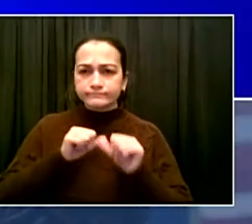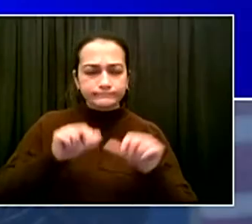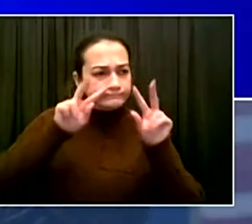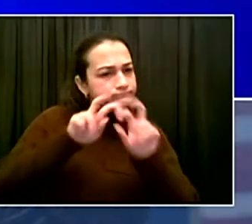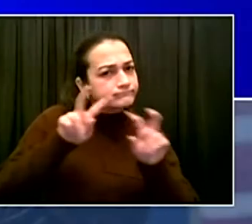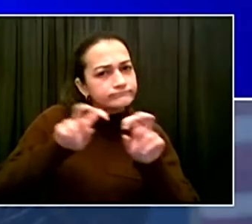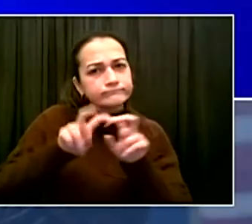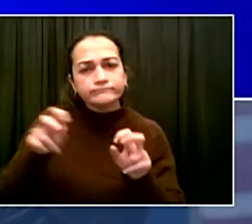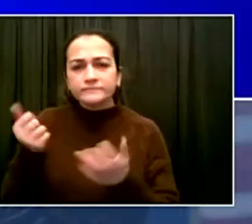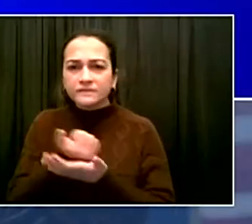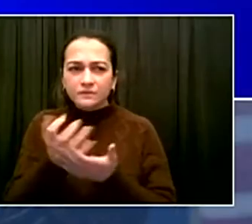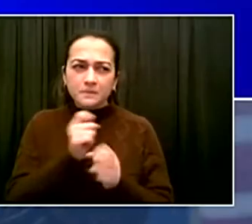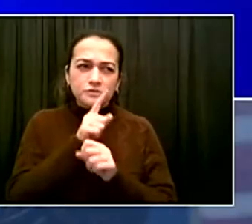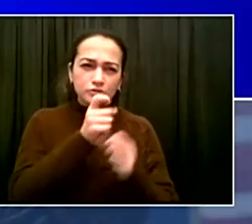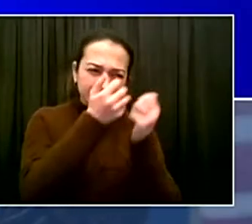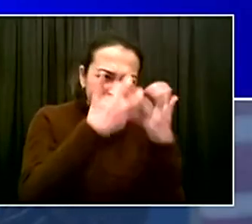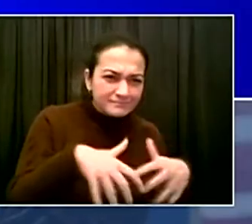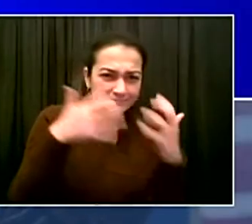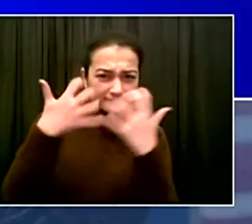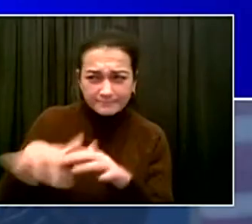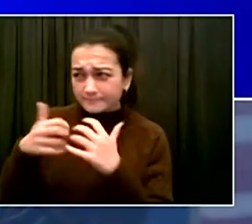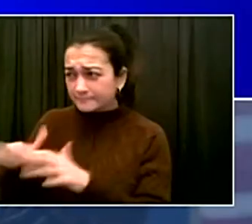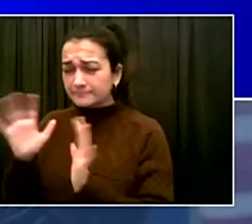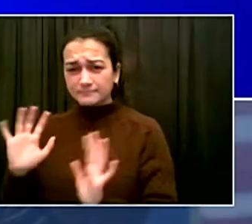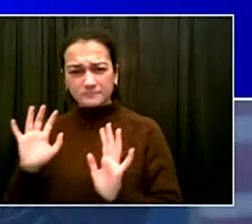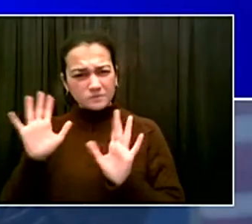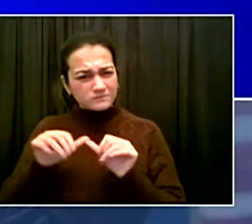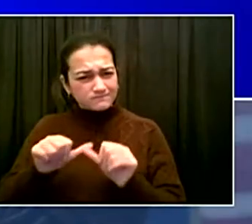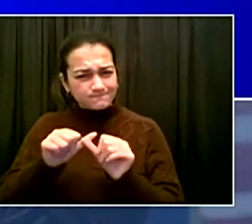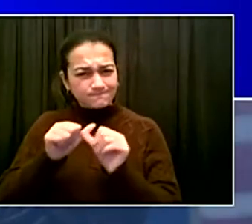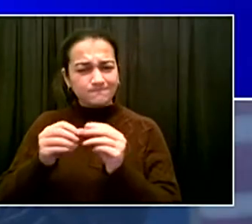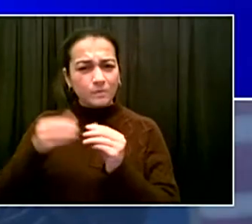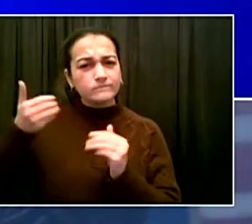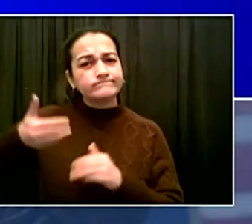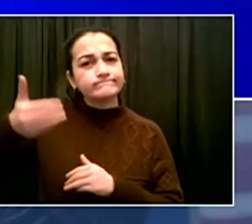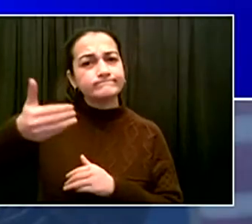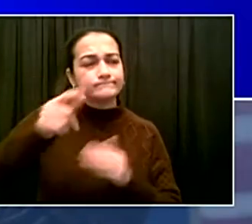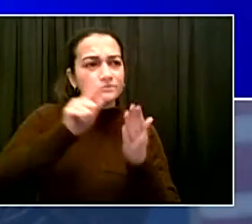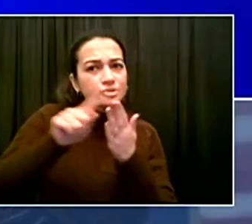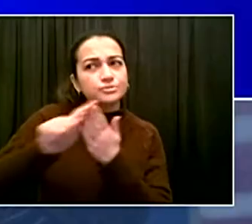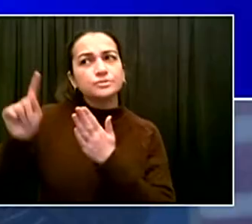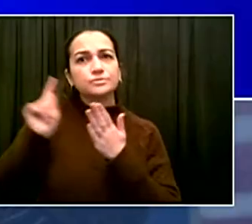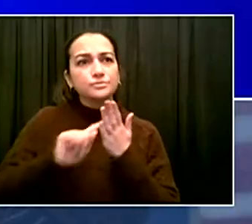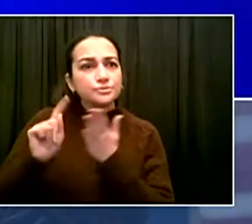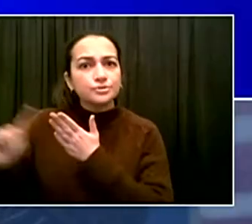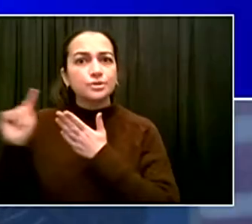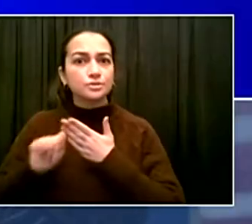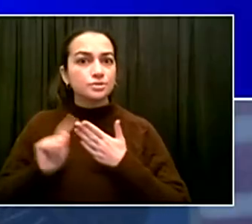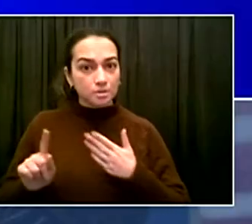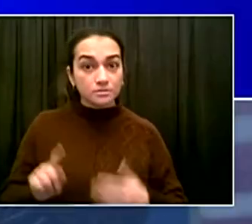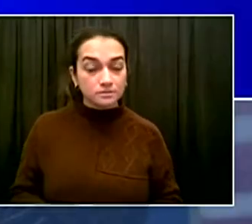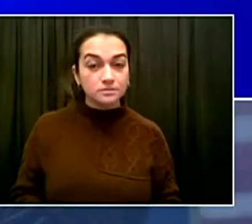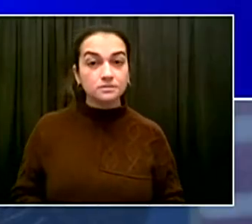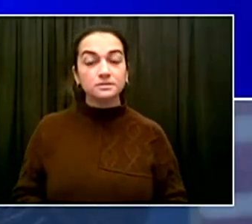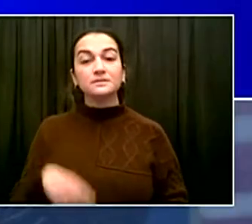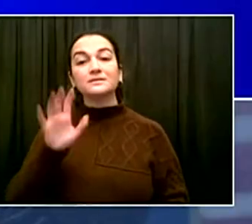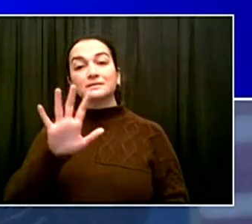THEY ARE NECESSARY TO FIGHT